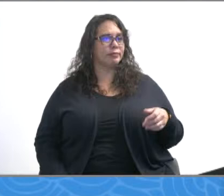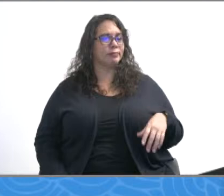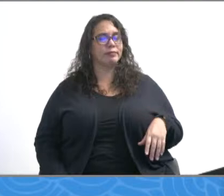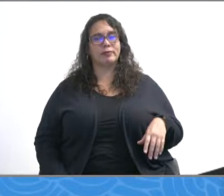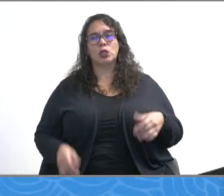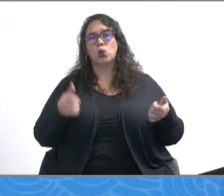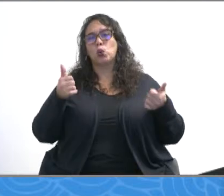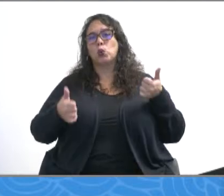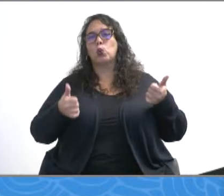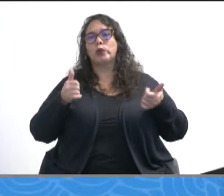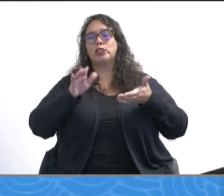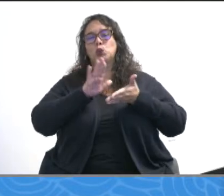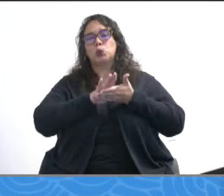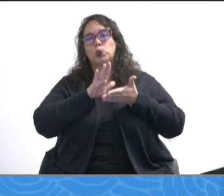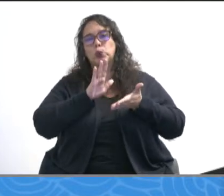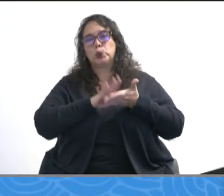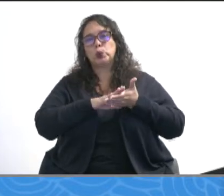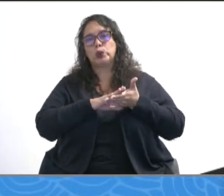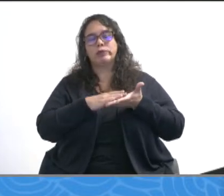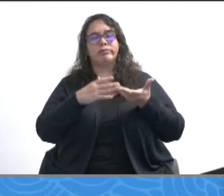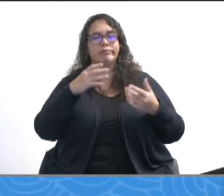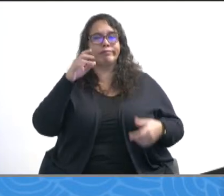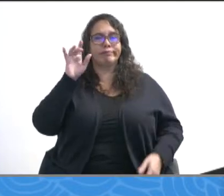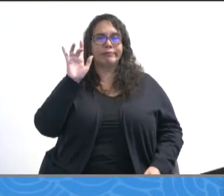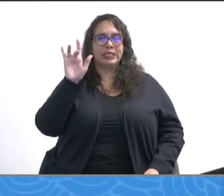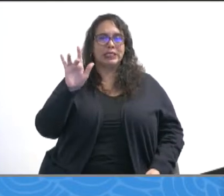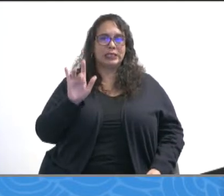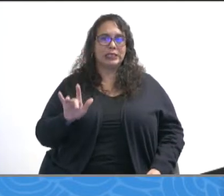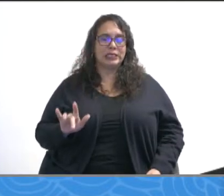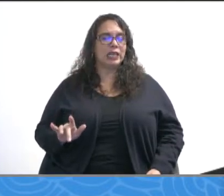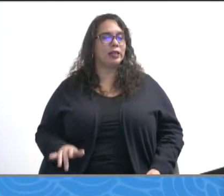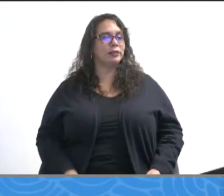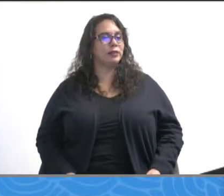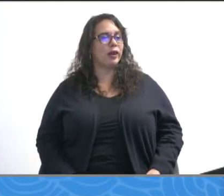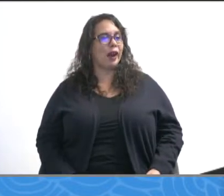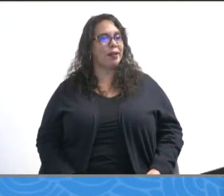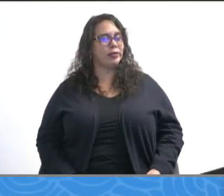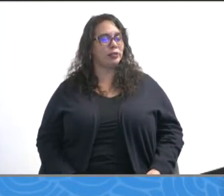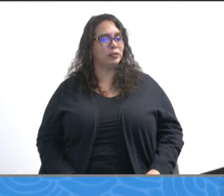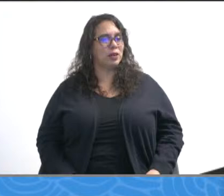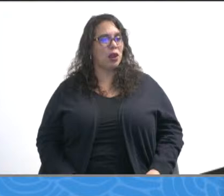And then what school I'm representing? And so all of our schools are represented there.